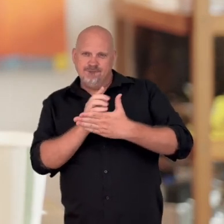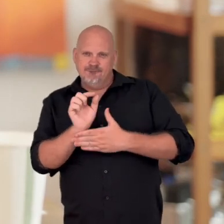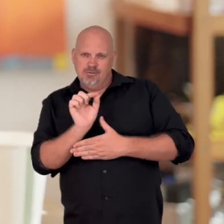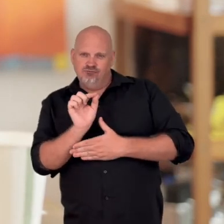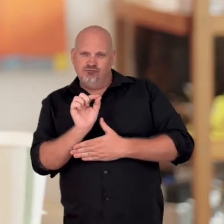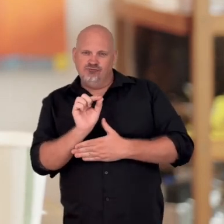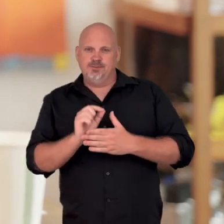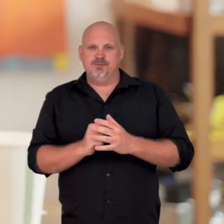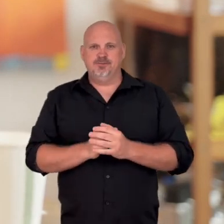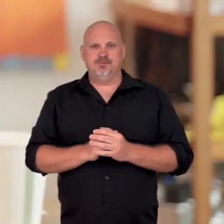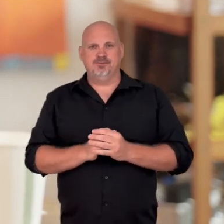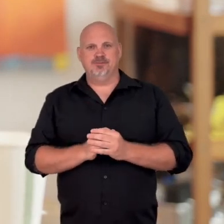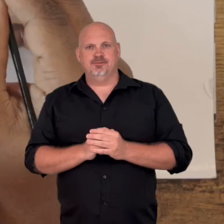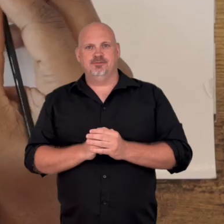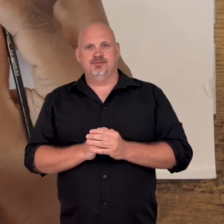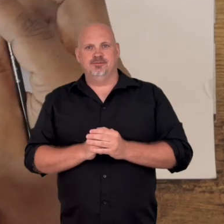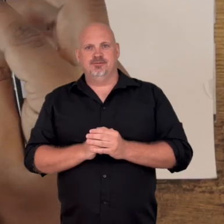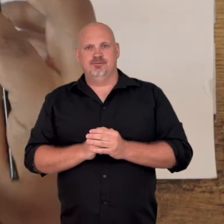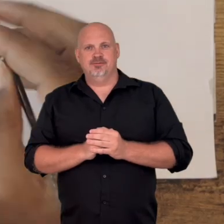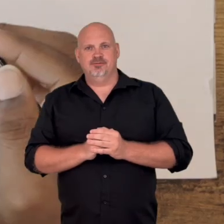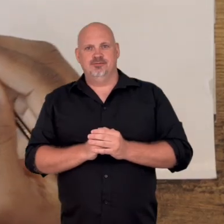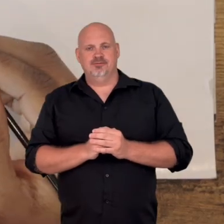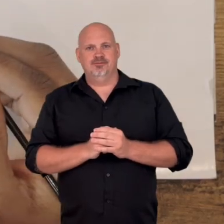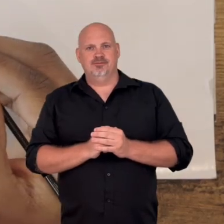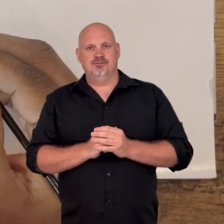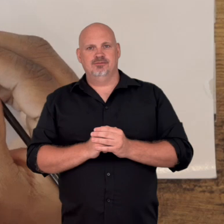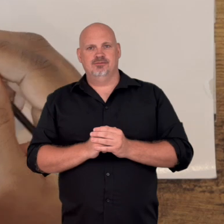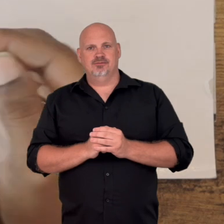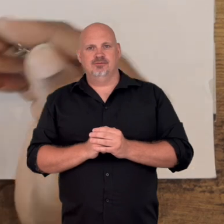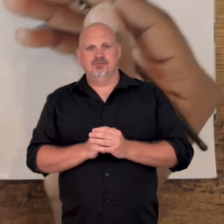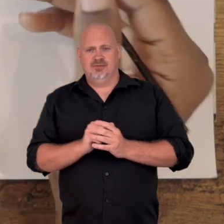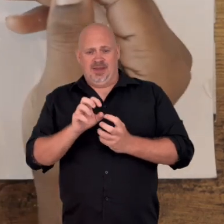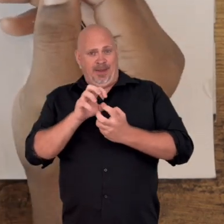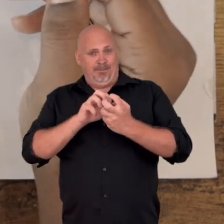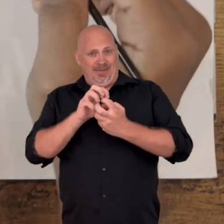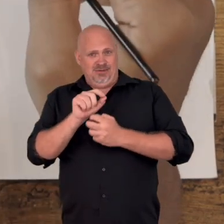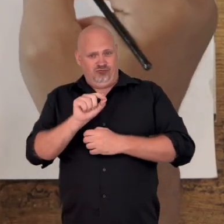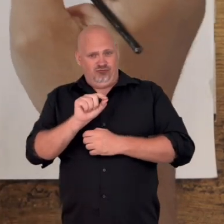you mix it well so you have yellow you have the mixture between the yellow and orange and you have the orange